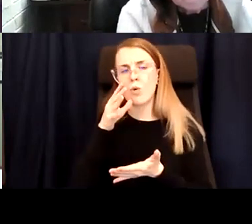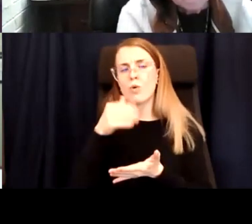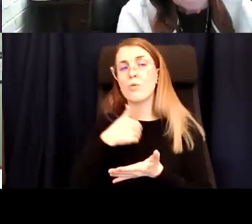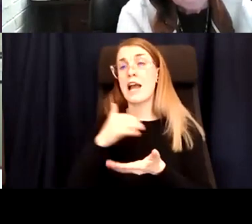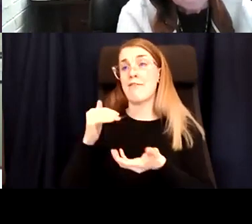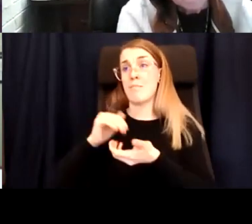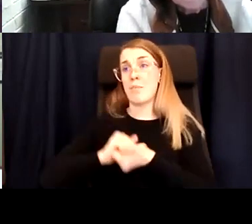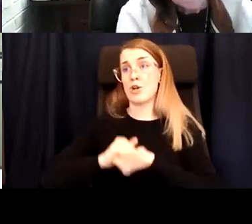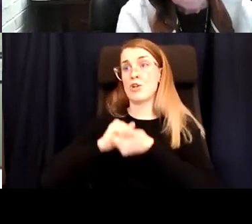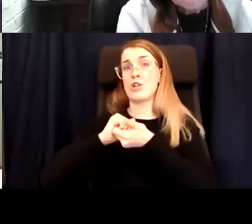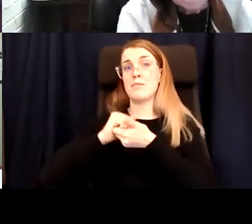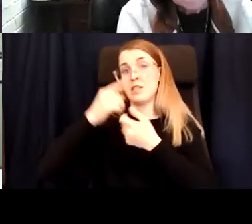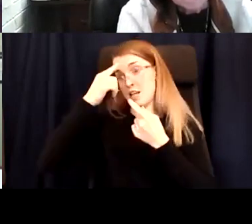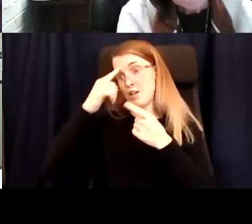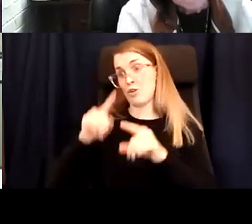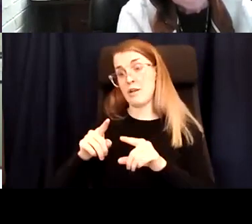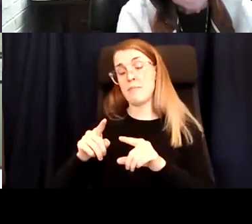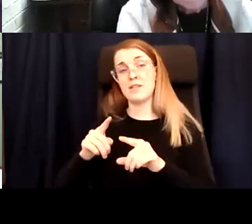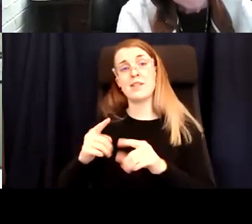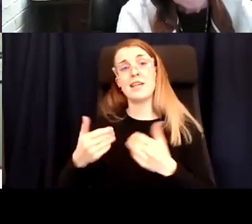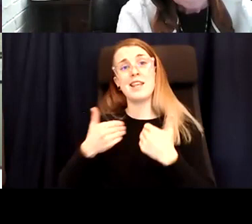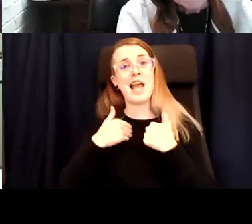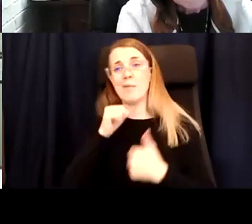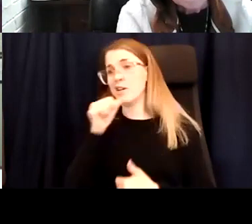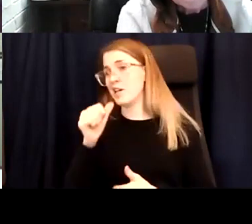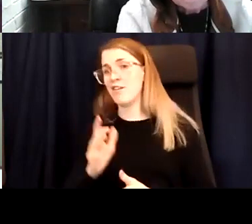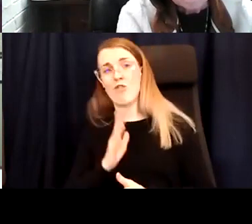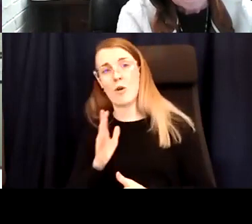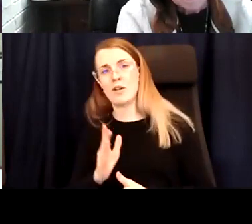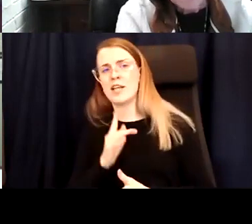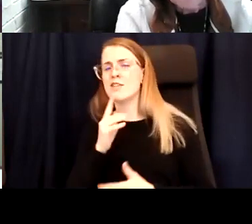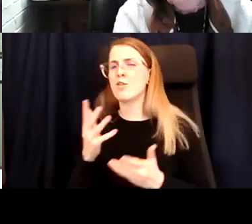happen informally with other organizations, and so formalizing some of those relationships